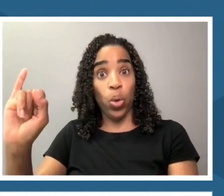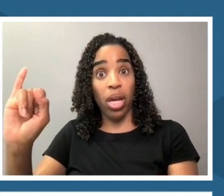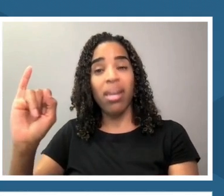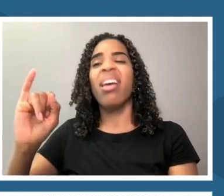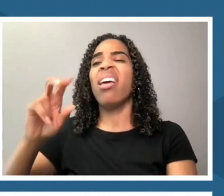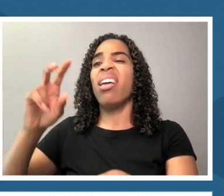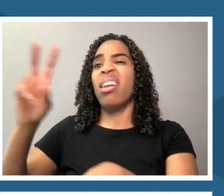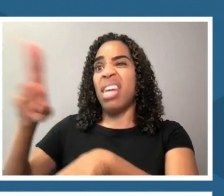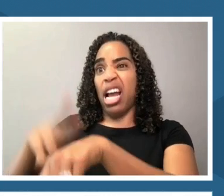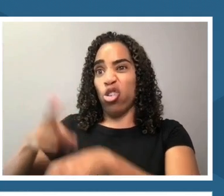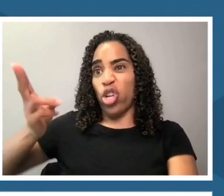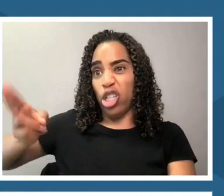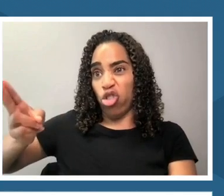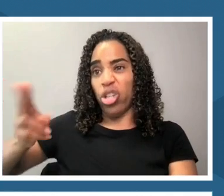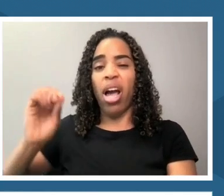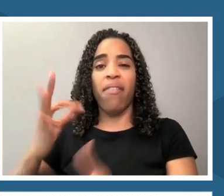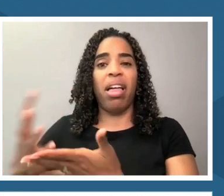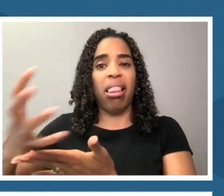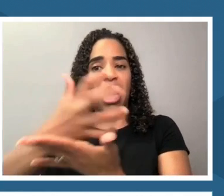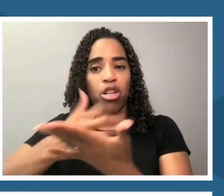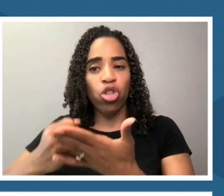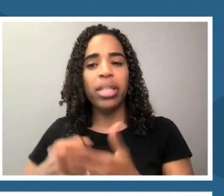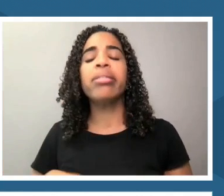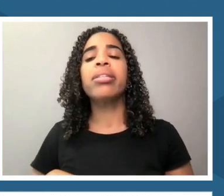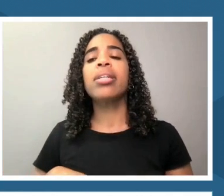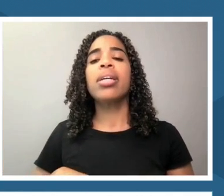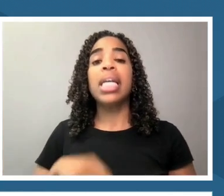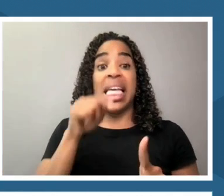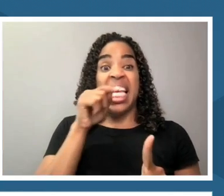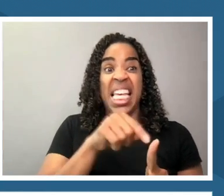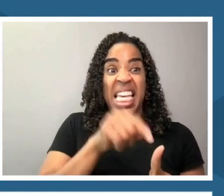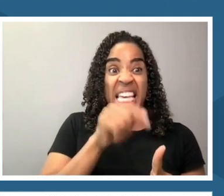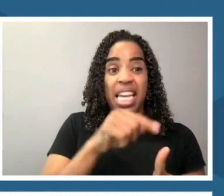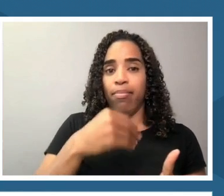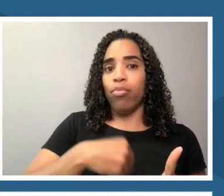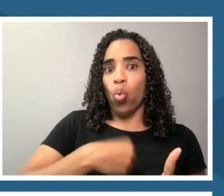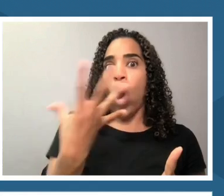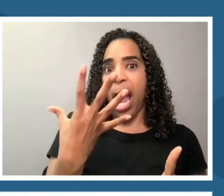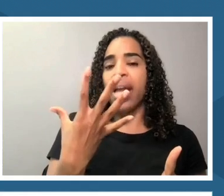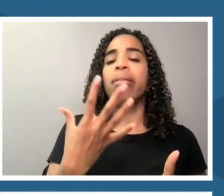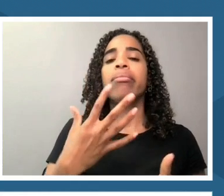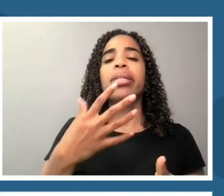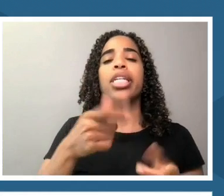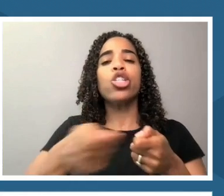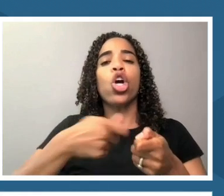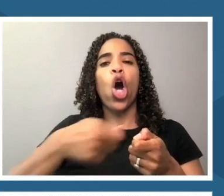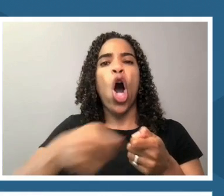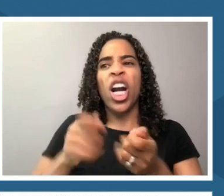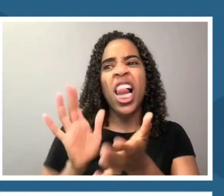white card shark cheating and assaulting a chinese man who is depicted as wearing